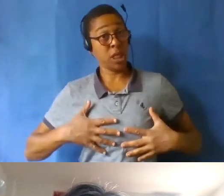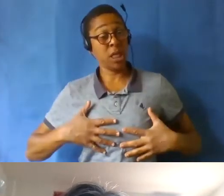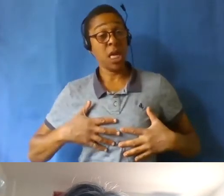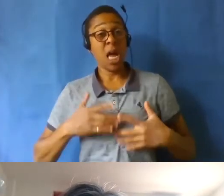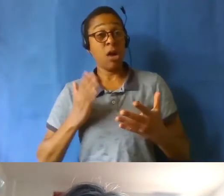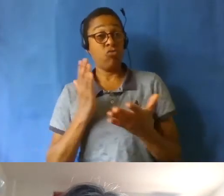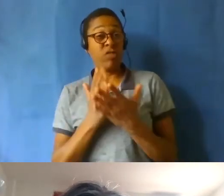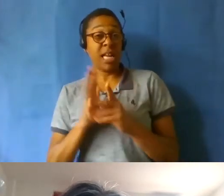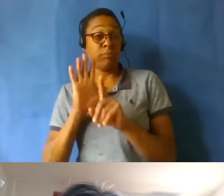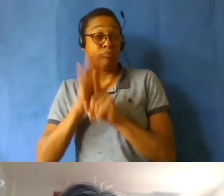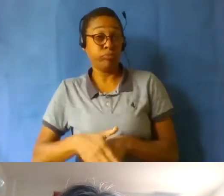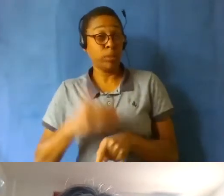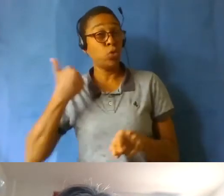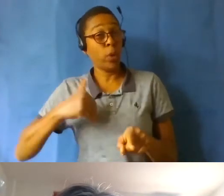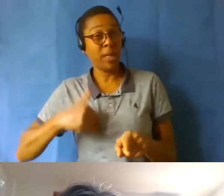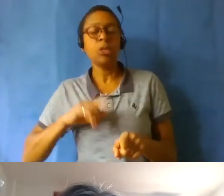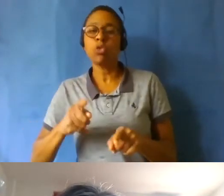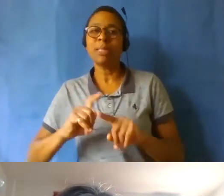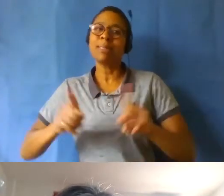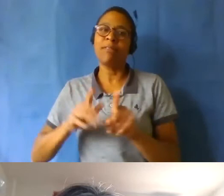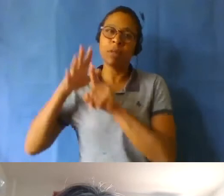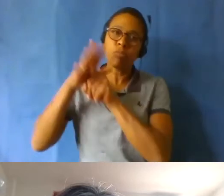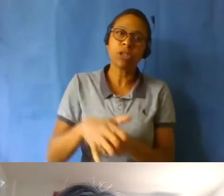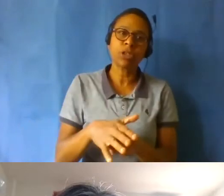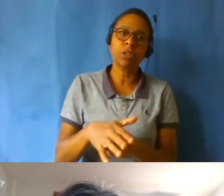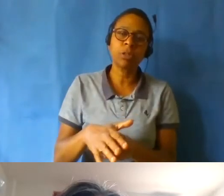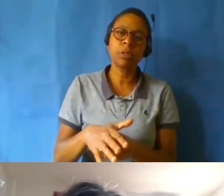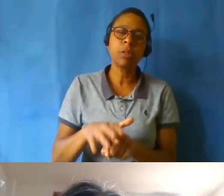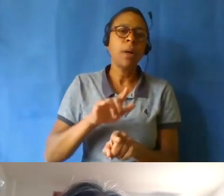they become another form of violence you know so I don't know I don't have an